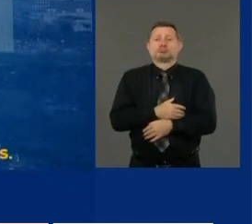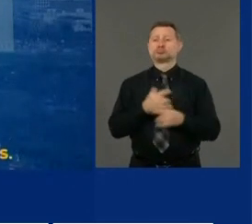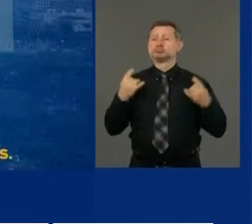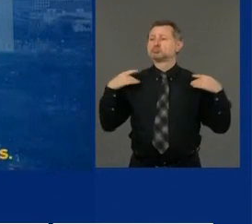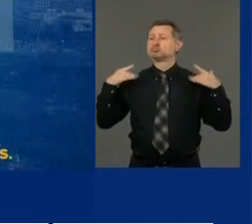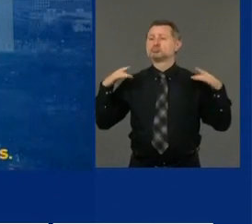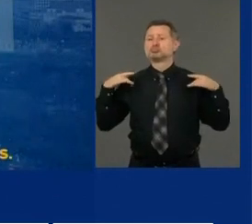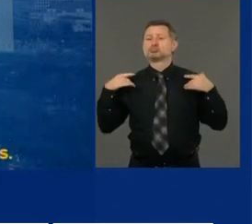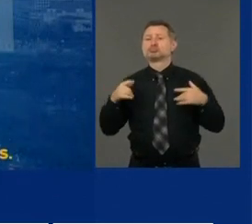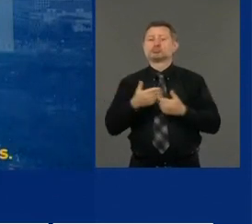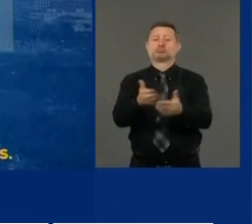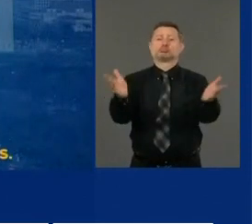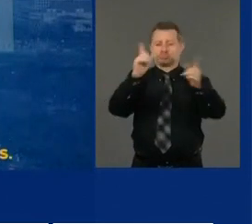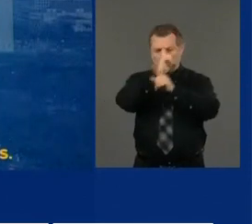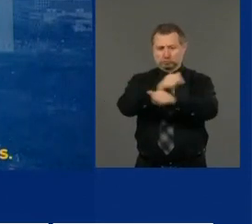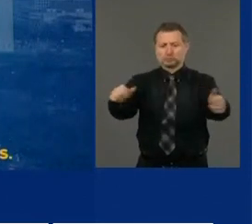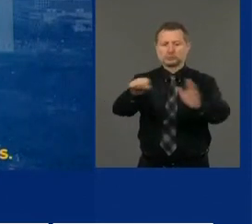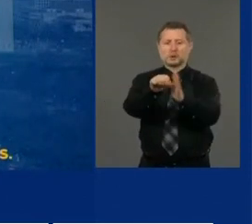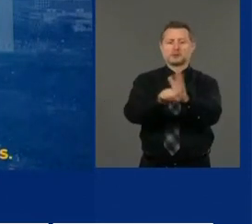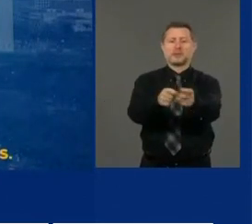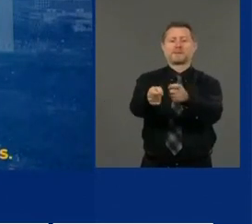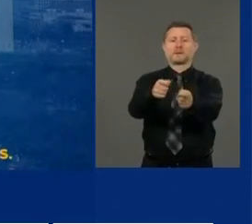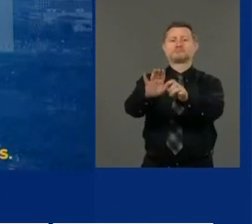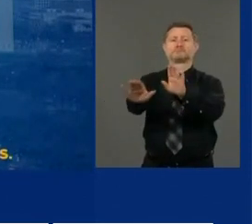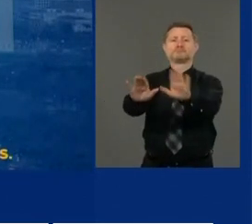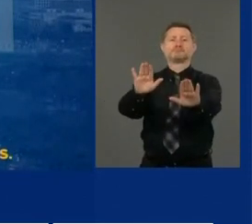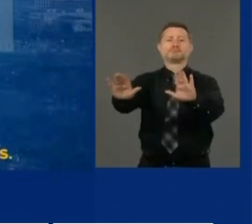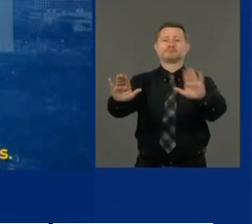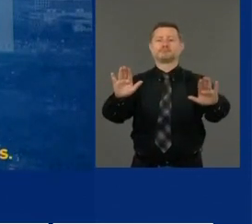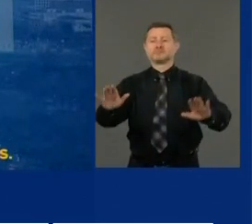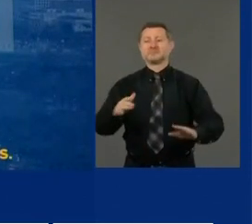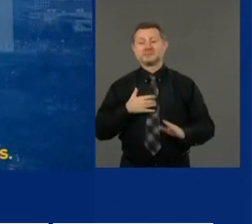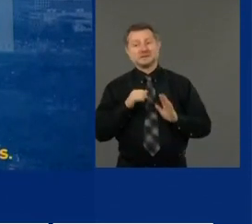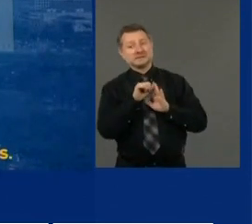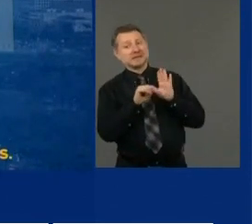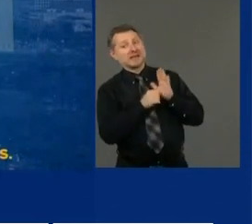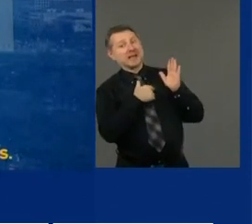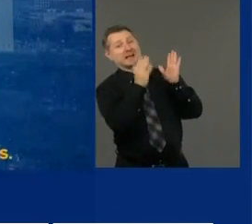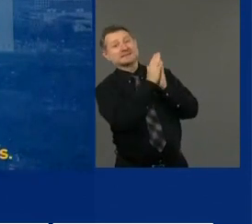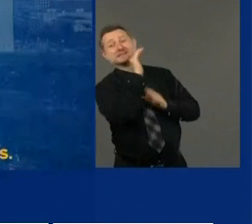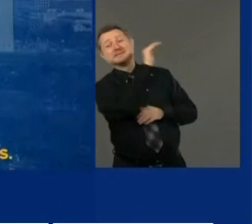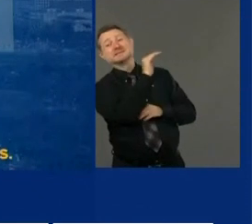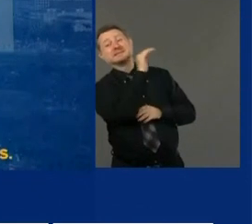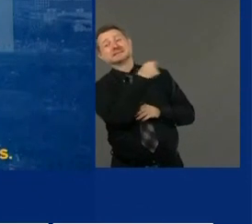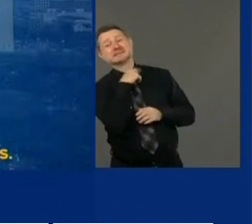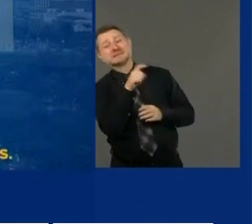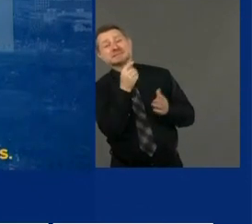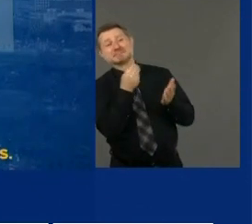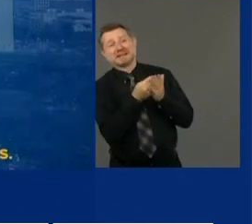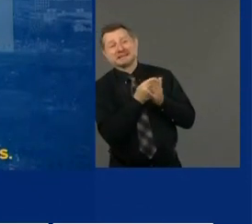THEY JUST ABANDONED THEIR POST.